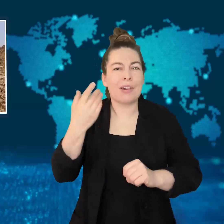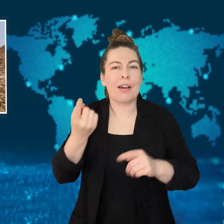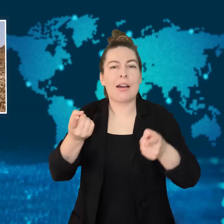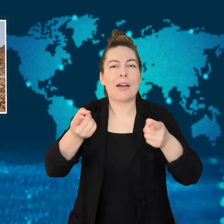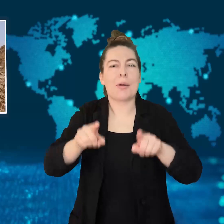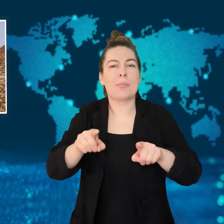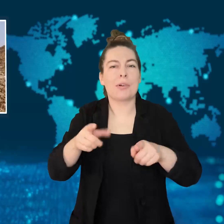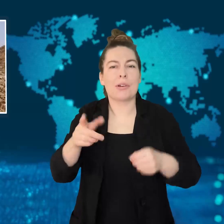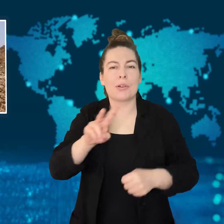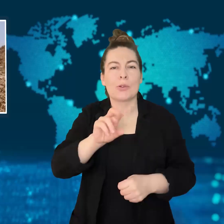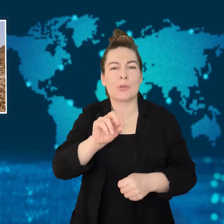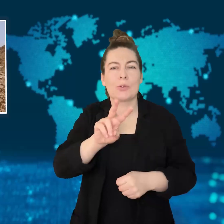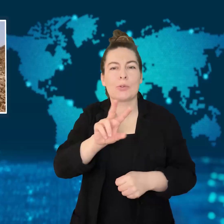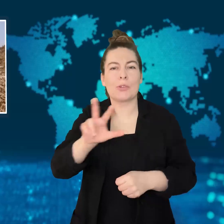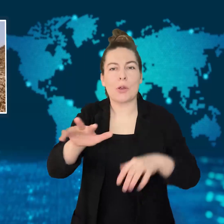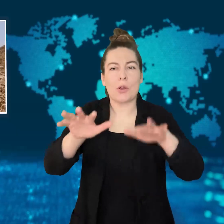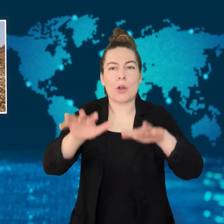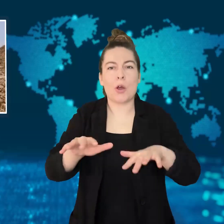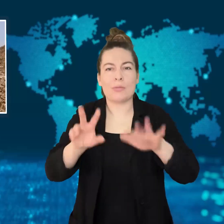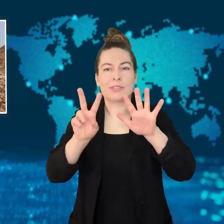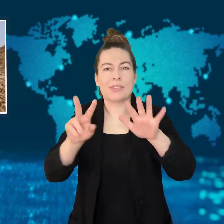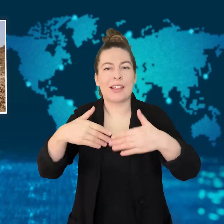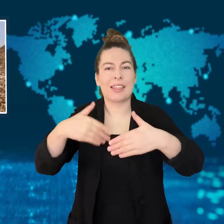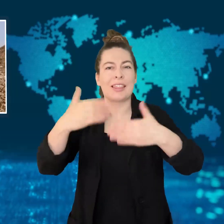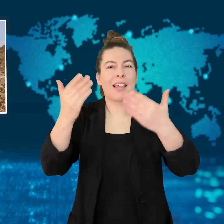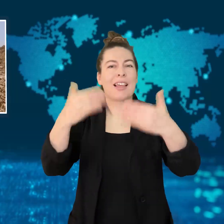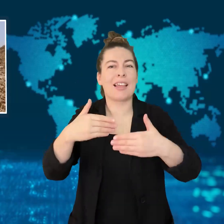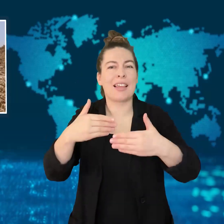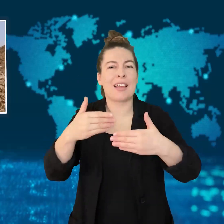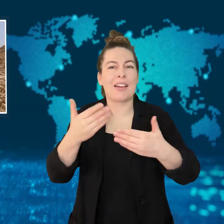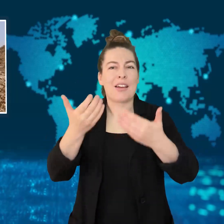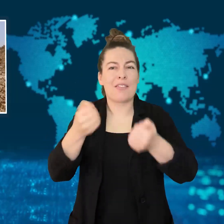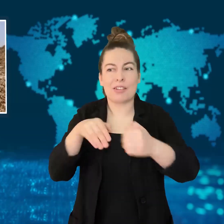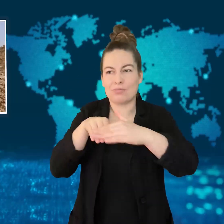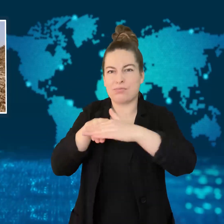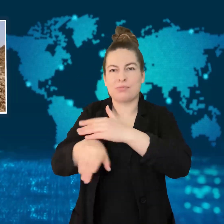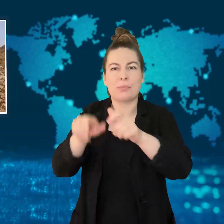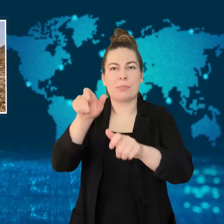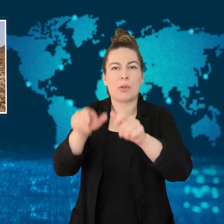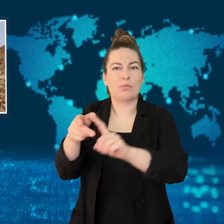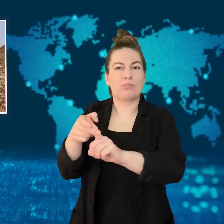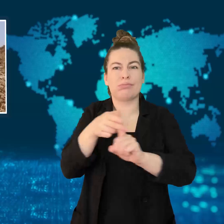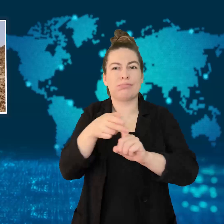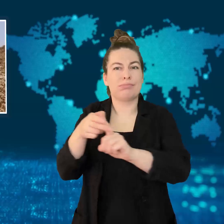pressure Hamas to return the rest of